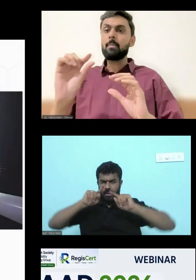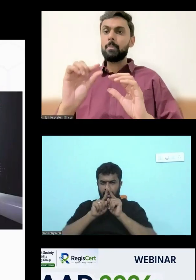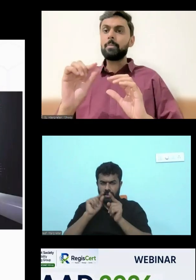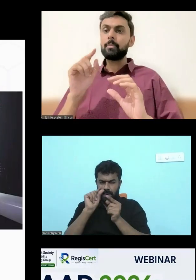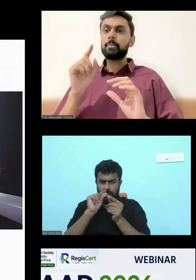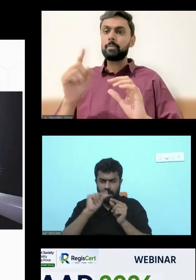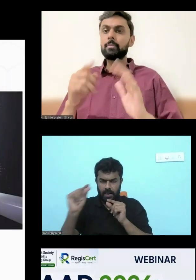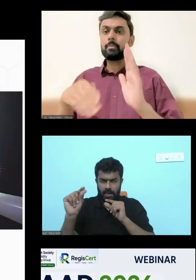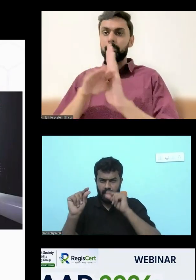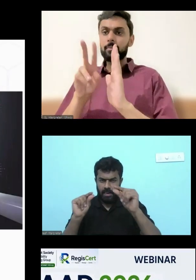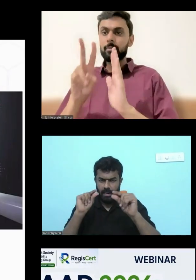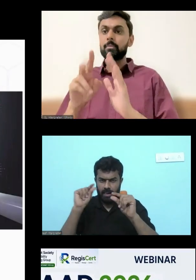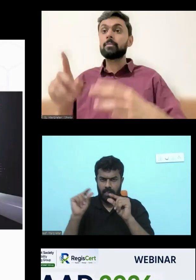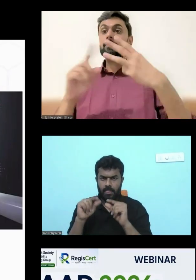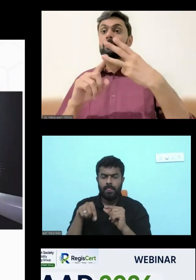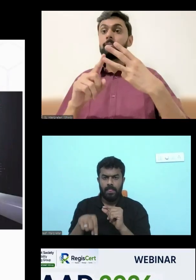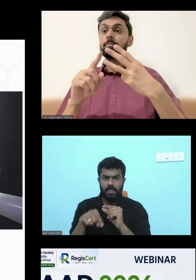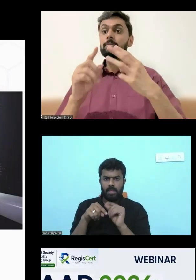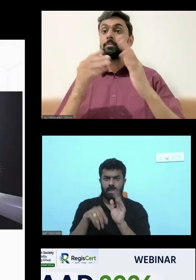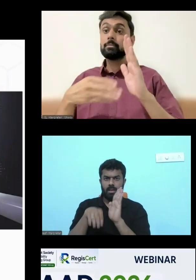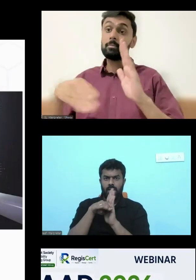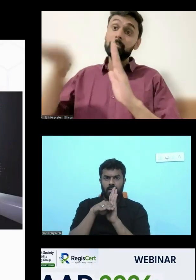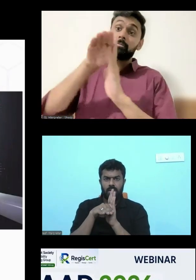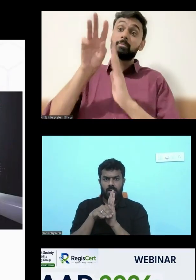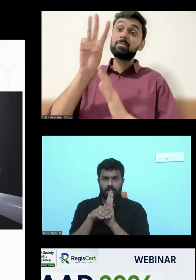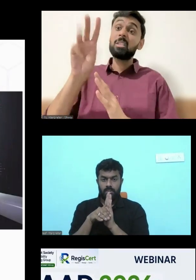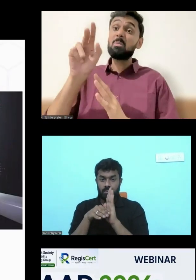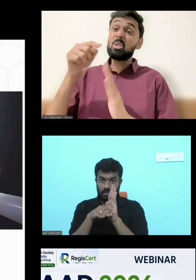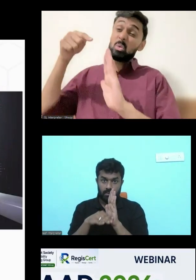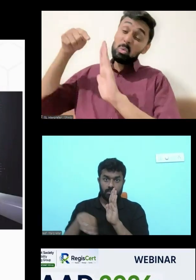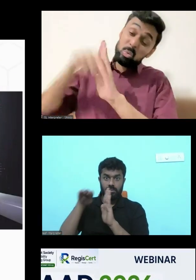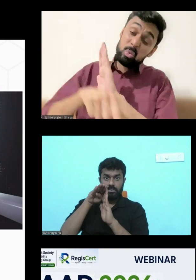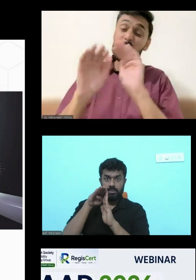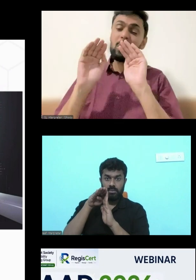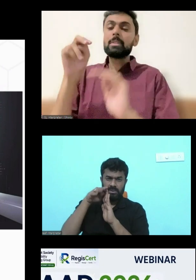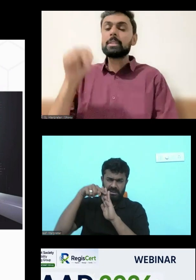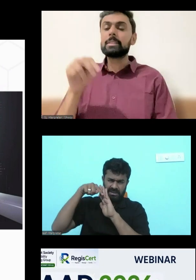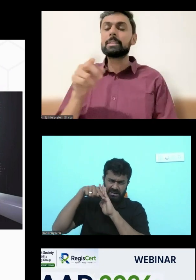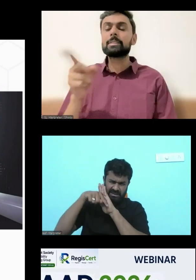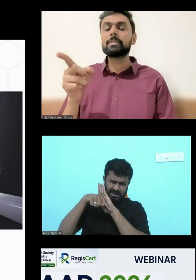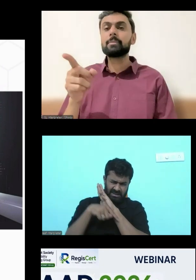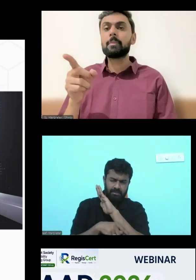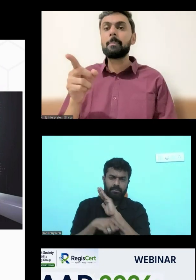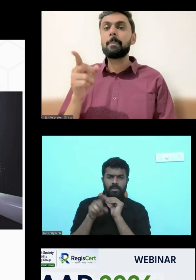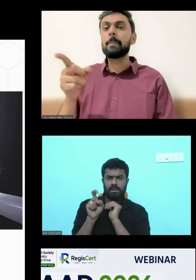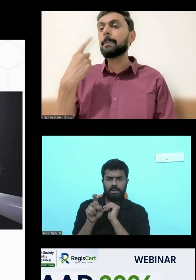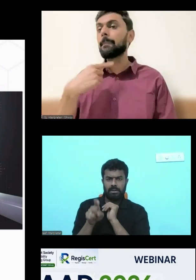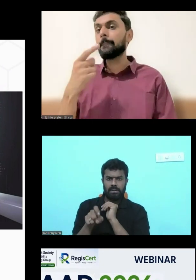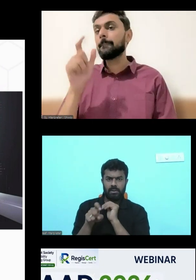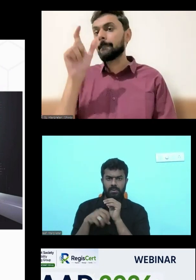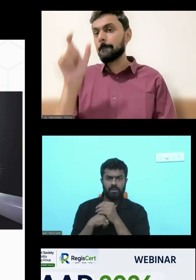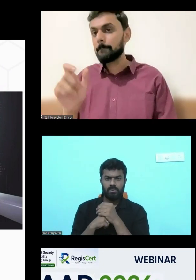And tier three is the intensive support that is required by the person with children with diverse